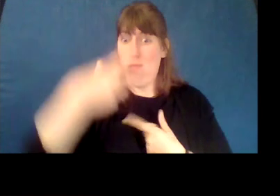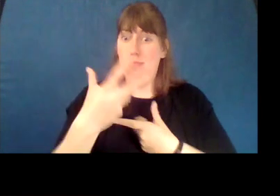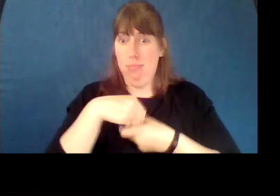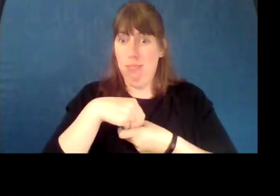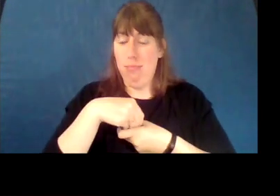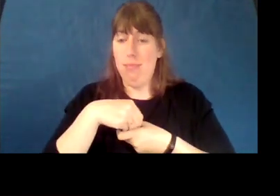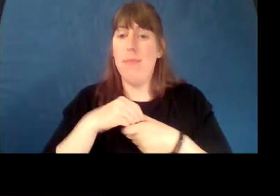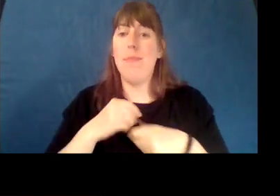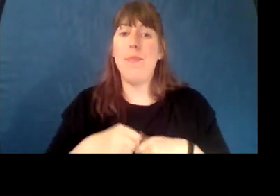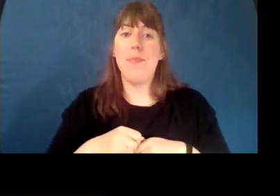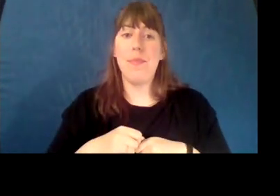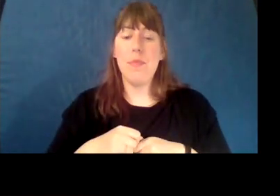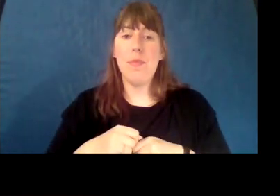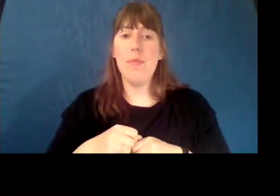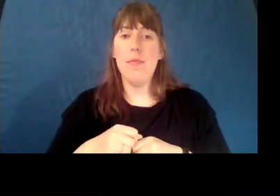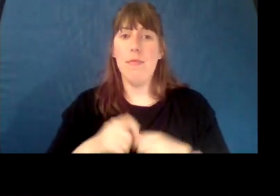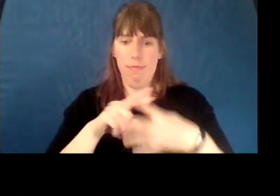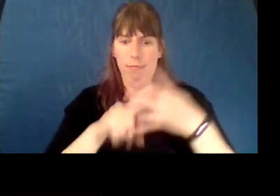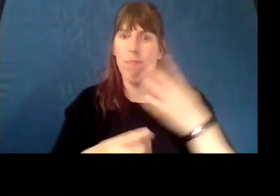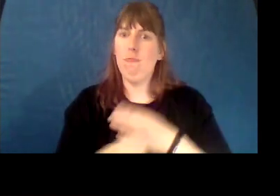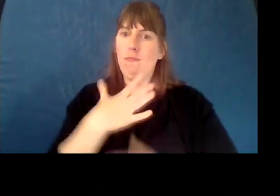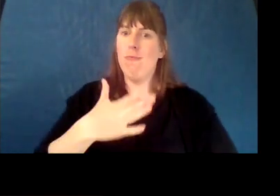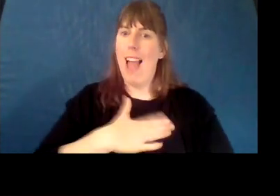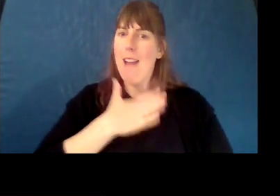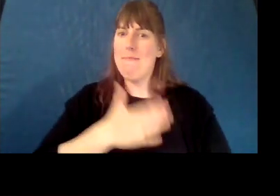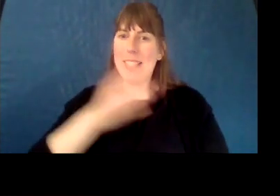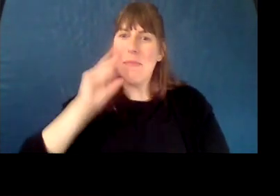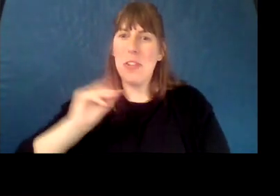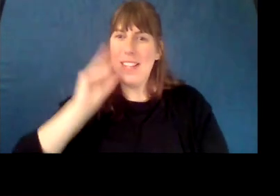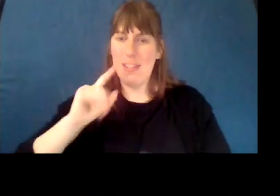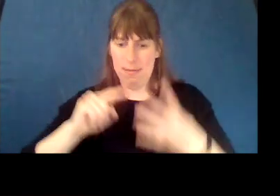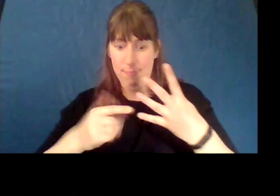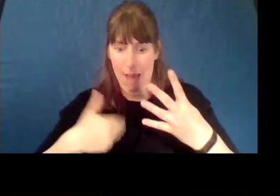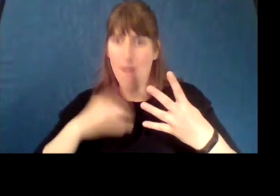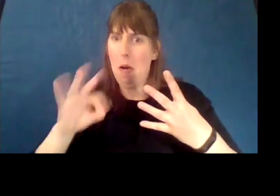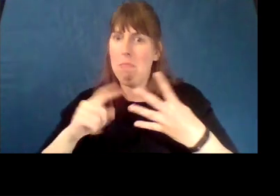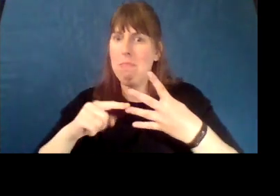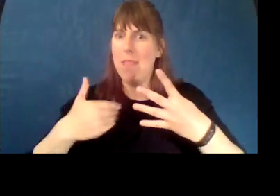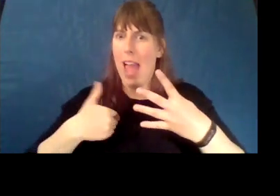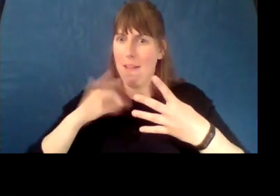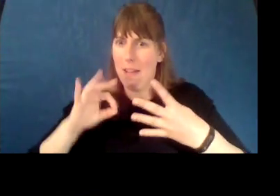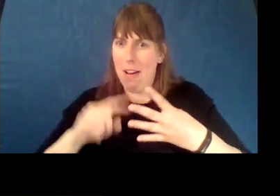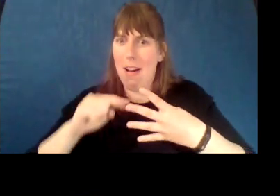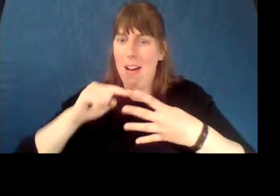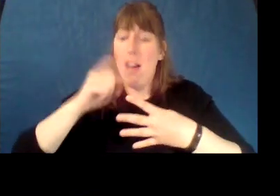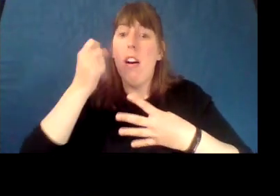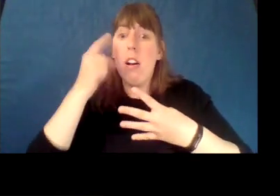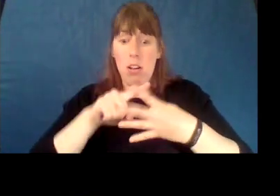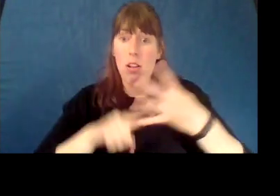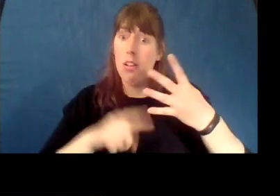it makes up your happy experiences that you purchase in the GAEA world with your ARCS.